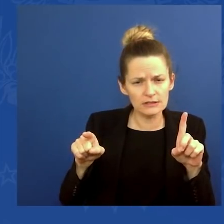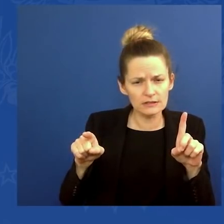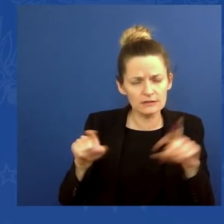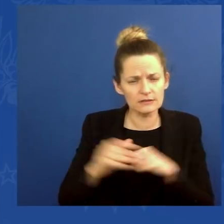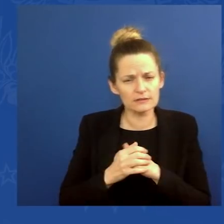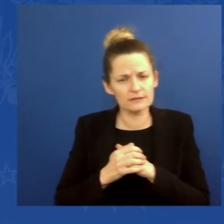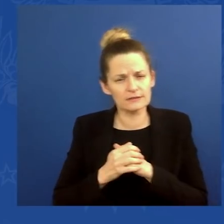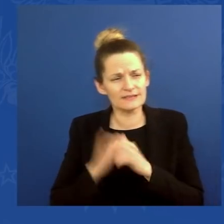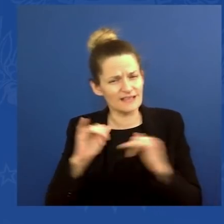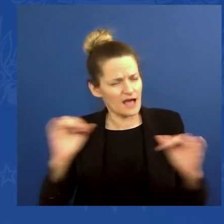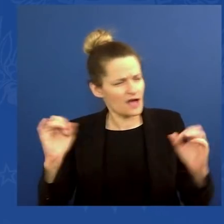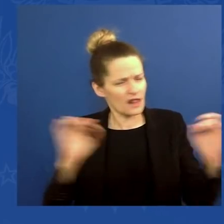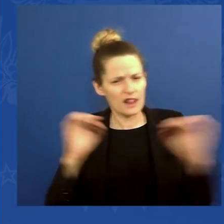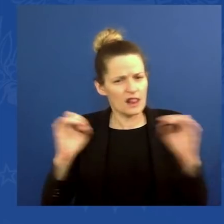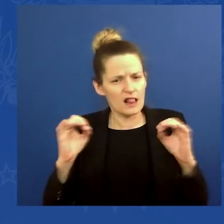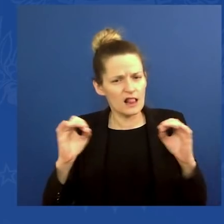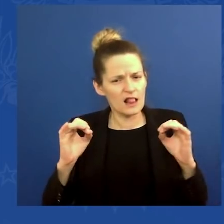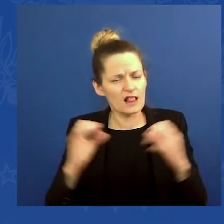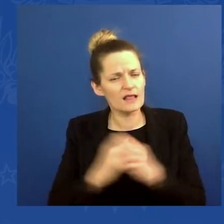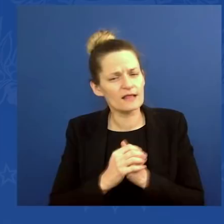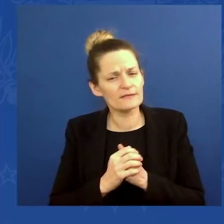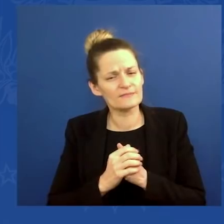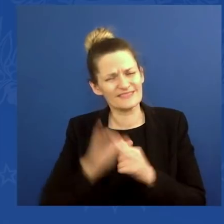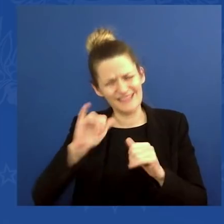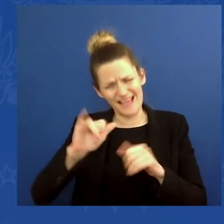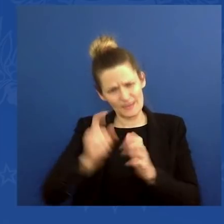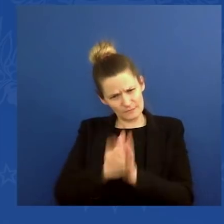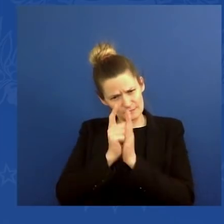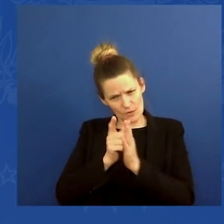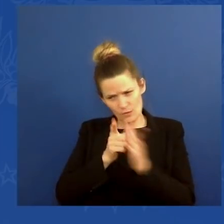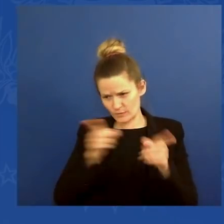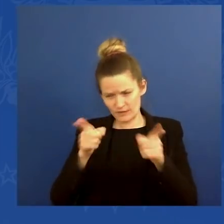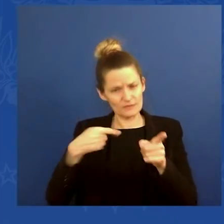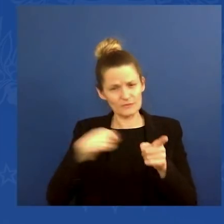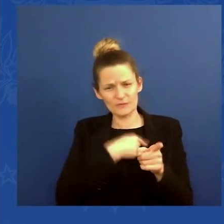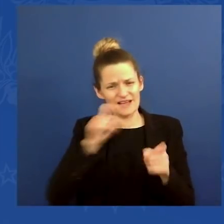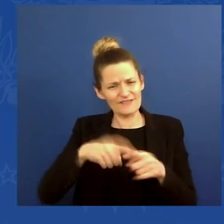And he'll remind me that I told him -- he remembers every damn thing I've said, unfortunately.